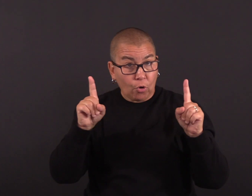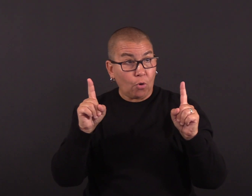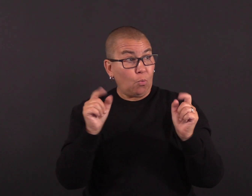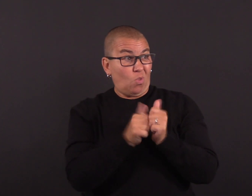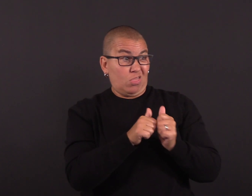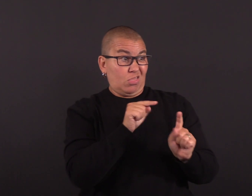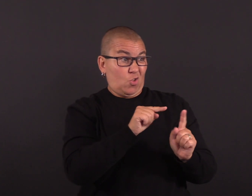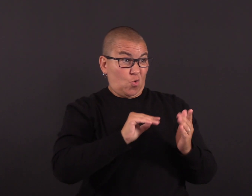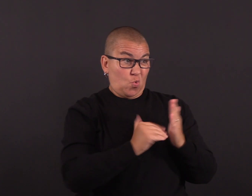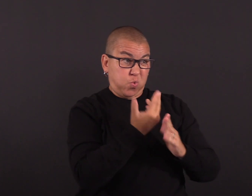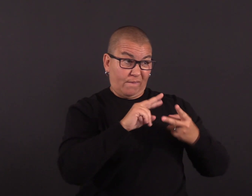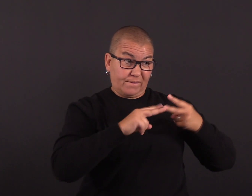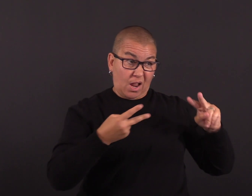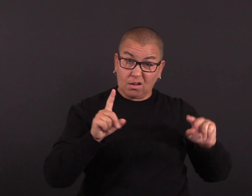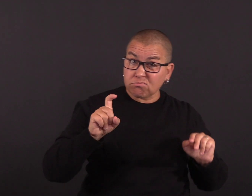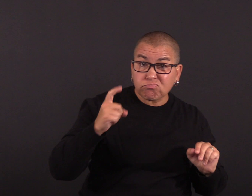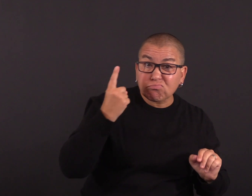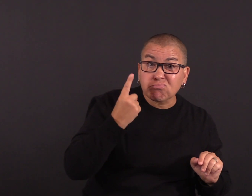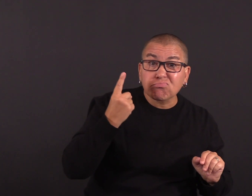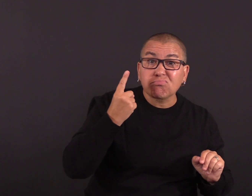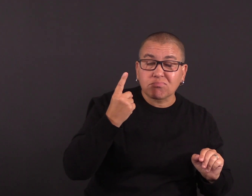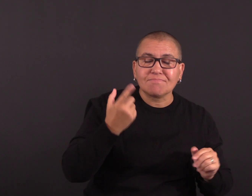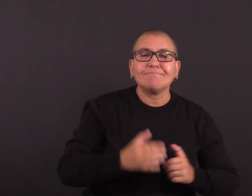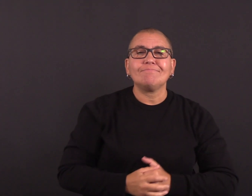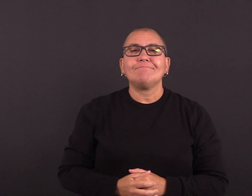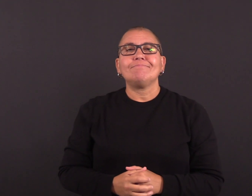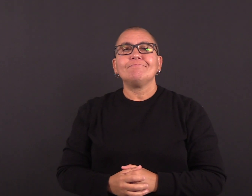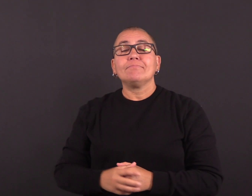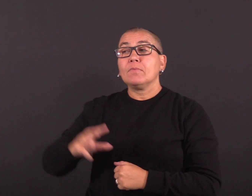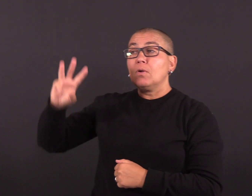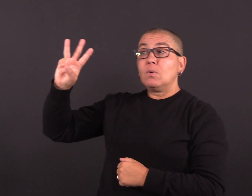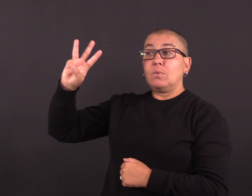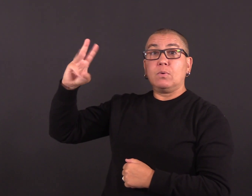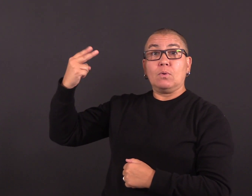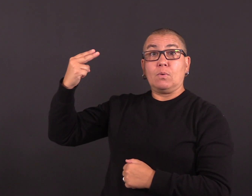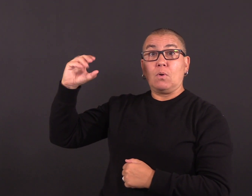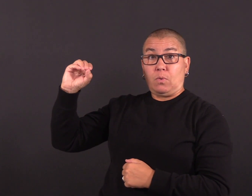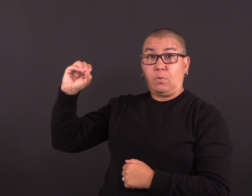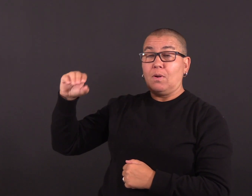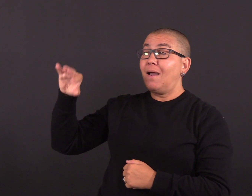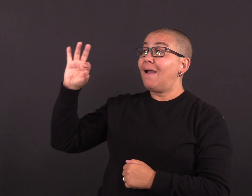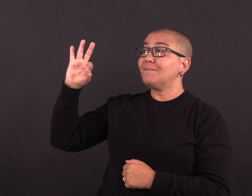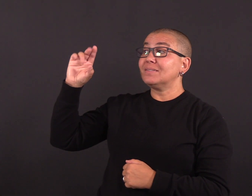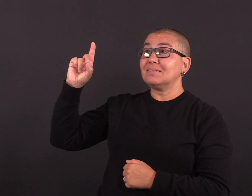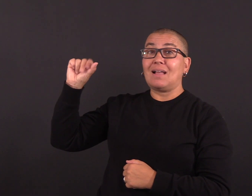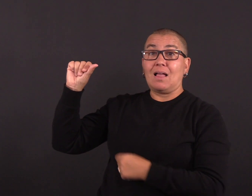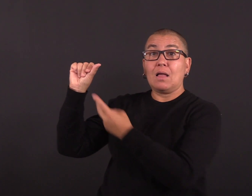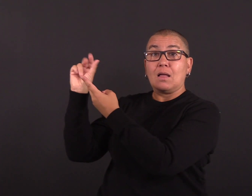to attempt to predict the combined effect of the large number of mutations" from BA.2.86,